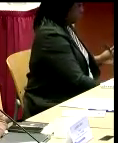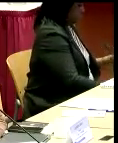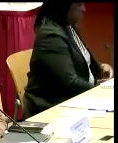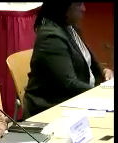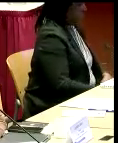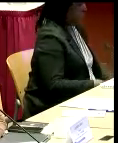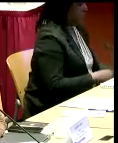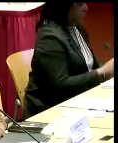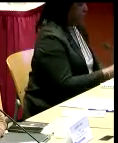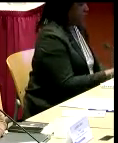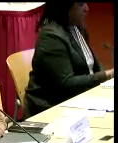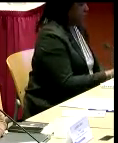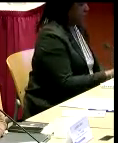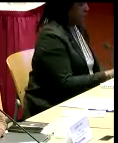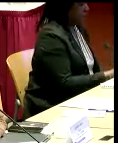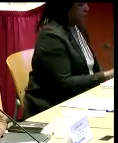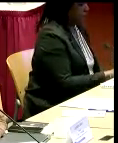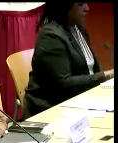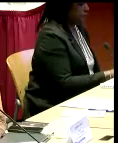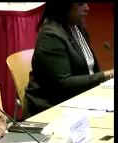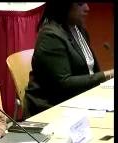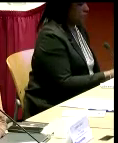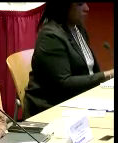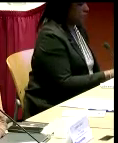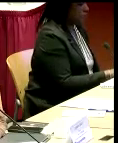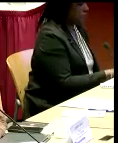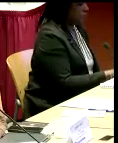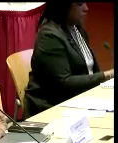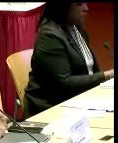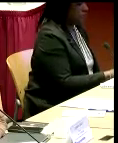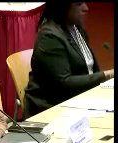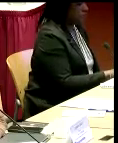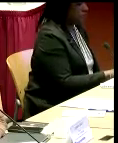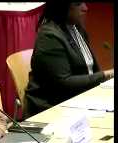but I also had two questions I'd like to put before you.